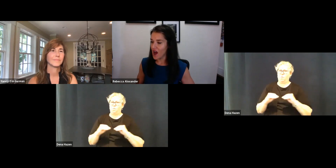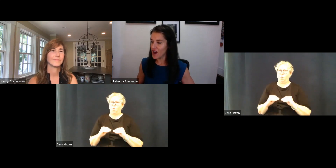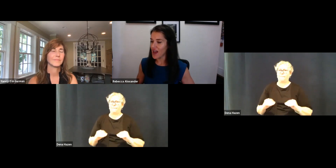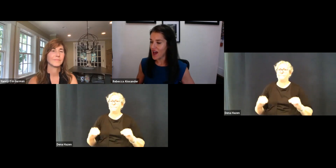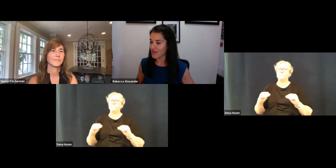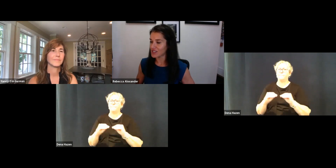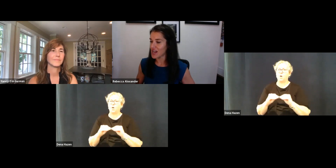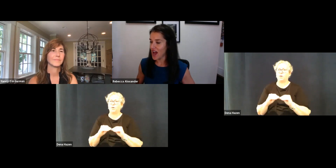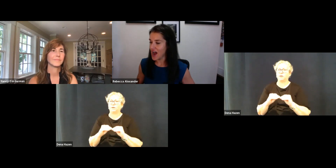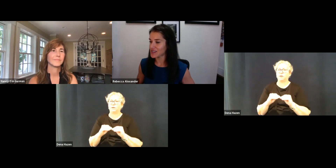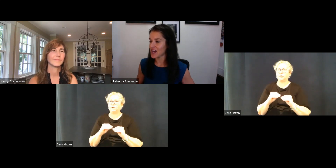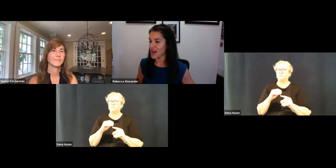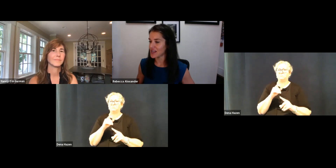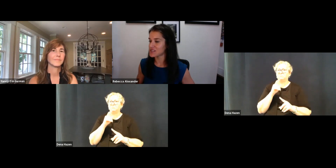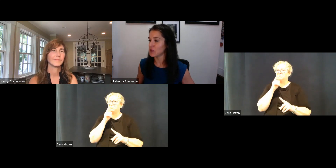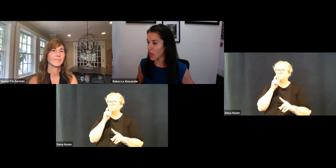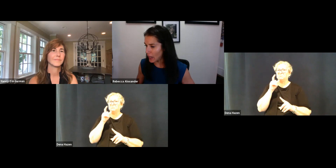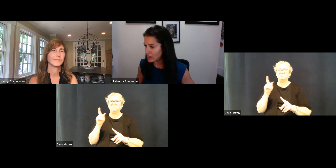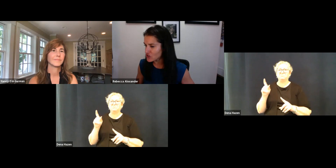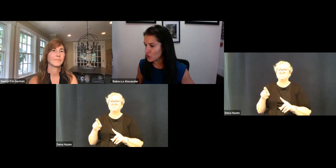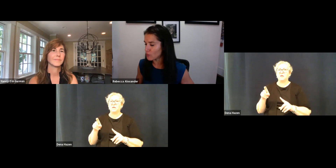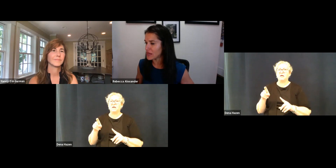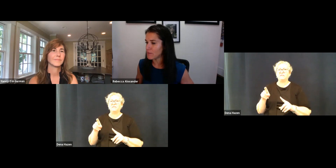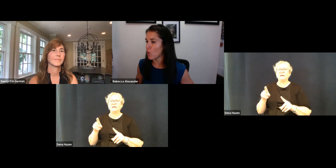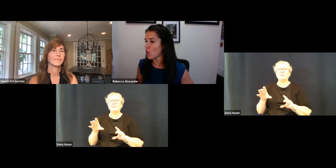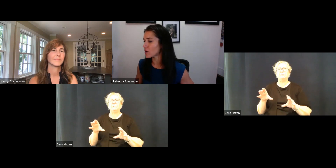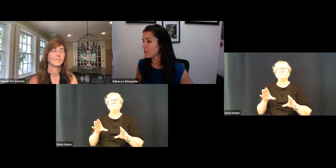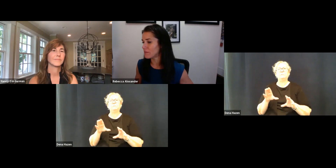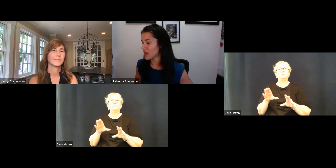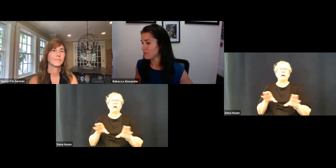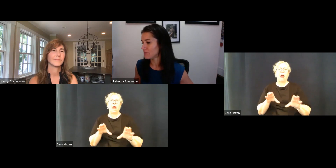not having to act as blind, or being more--